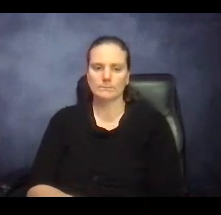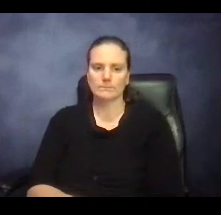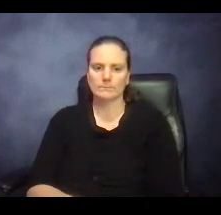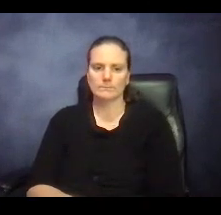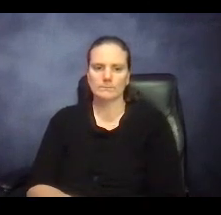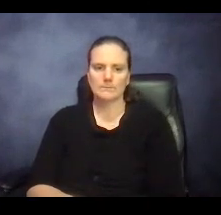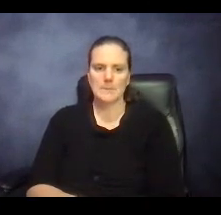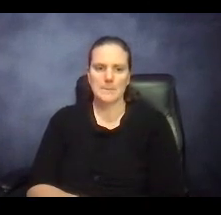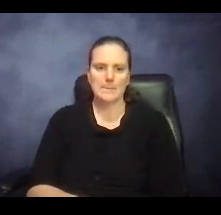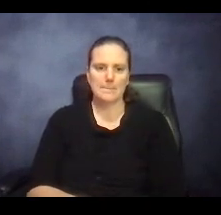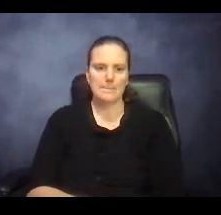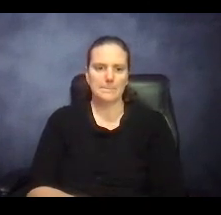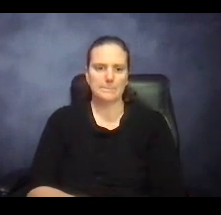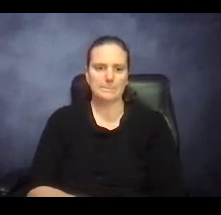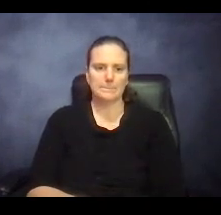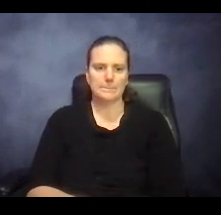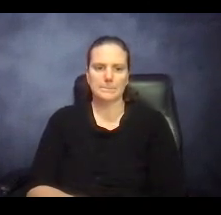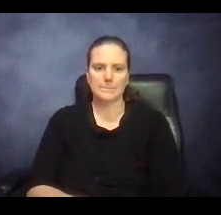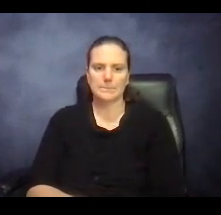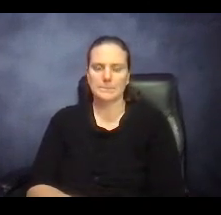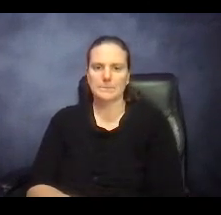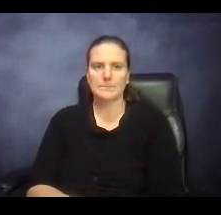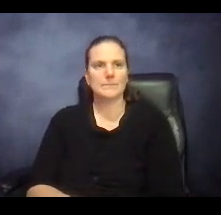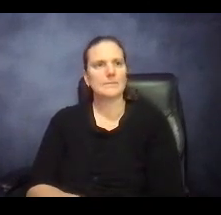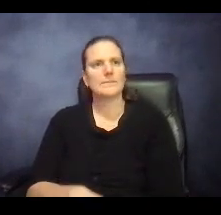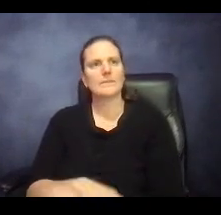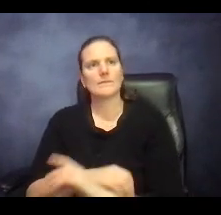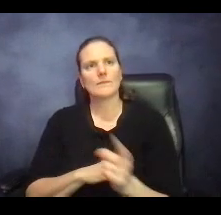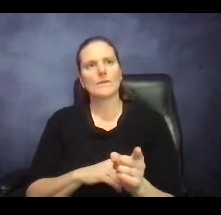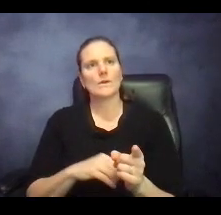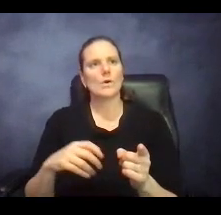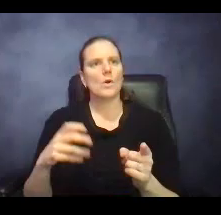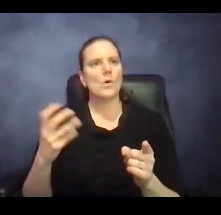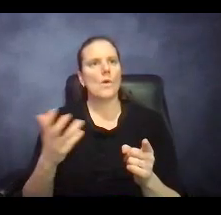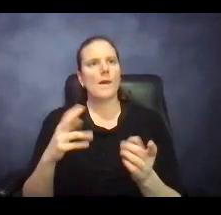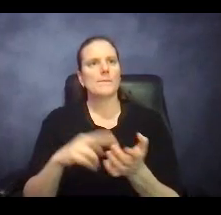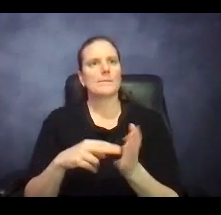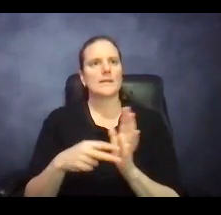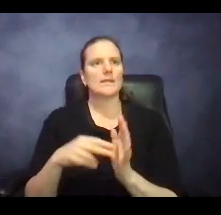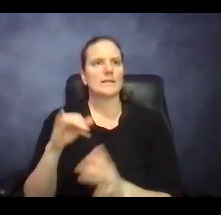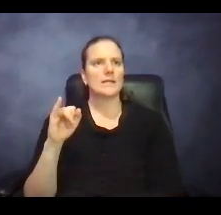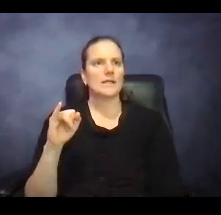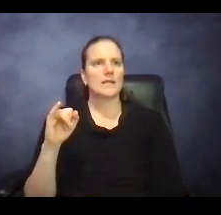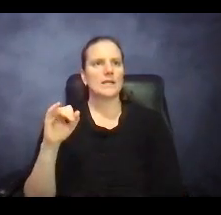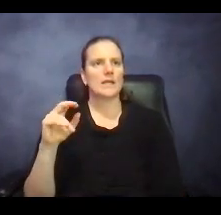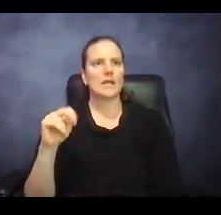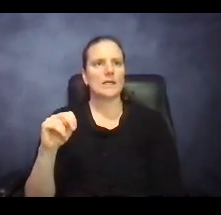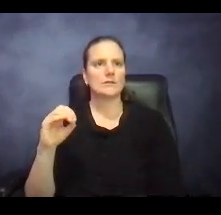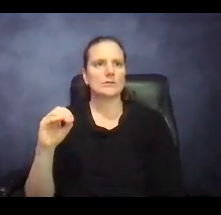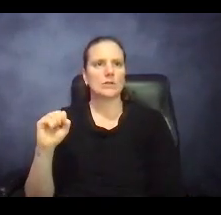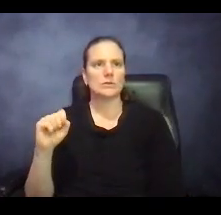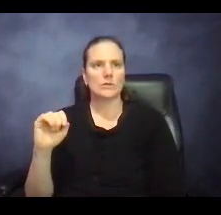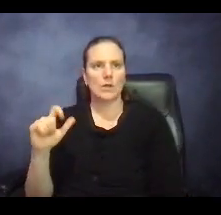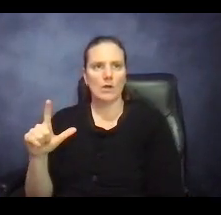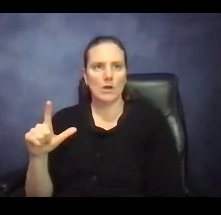So - Allison, what is an inositol supplement Inositol?